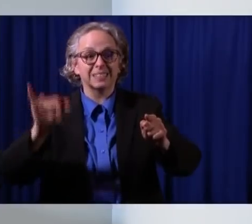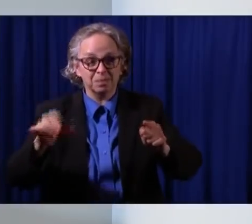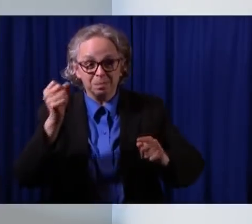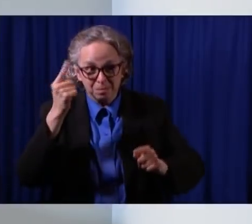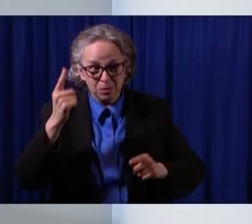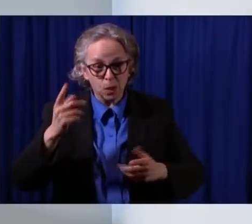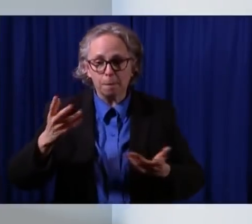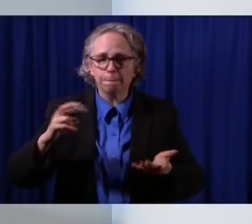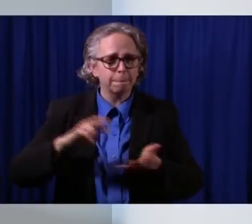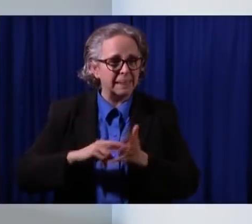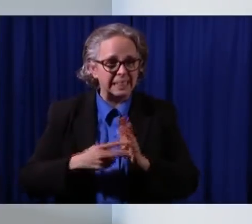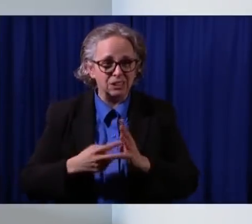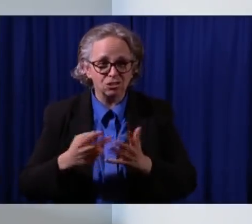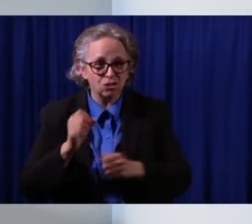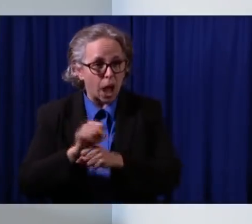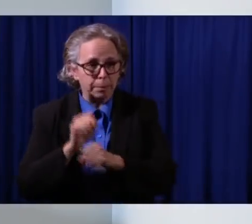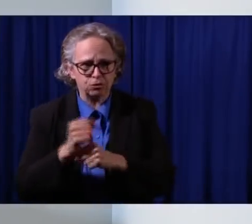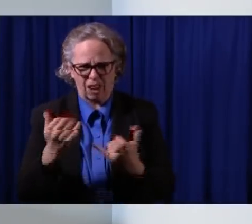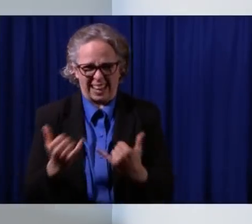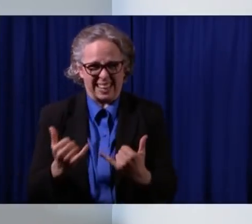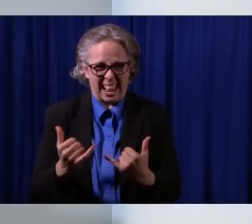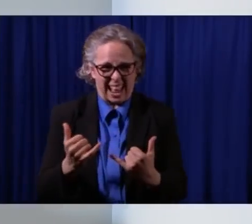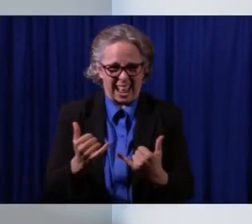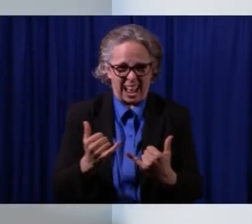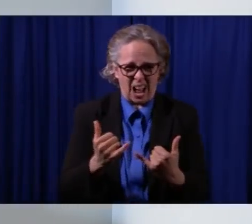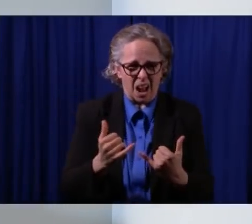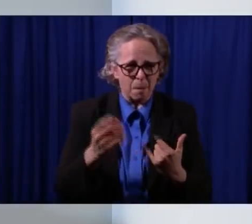FOR EMPLOYERS TO TRY TO ATTRACT EMPLOYEES AND FOUR PEOPLE OUT THERE LOOKING FOR WORK TO FIND JOBS.